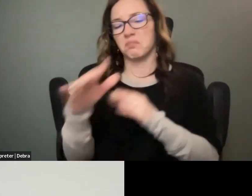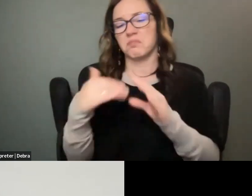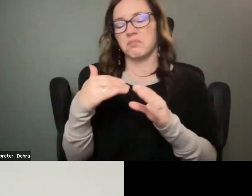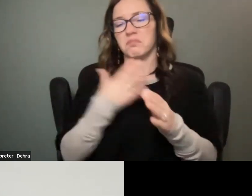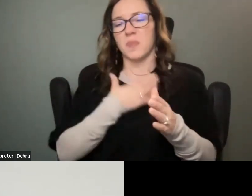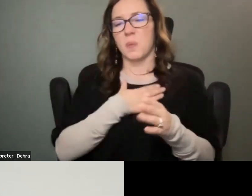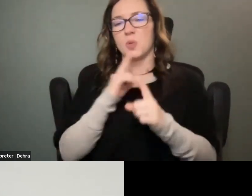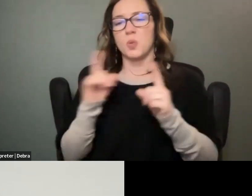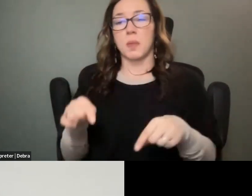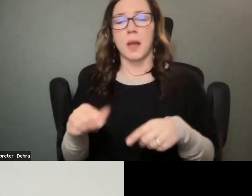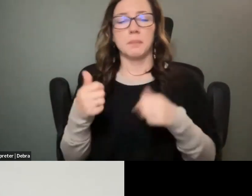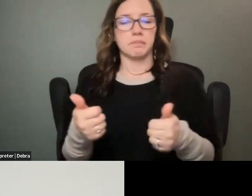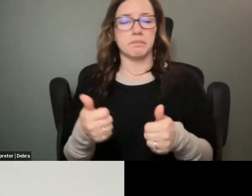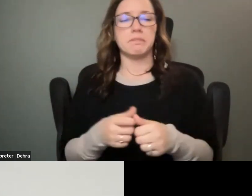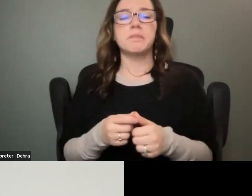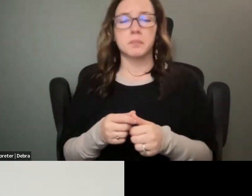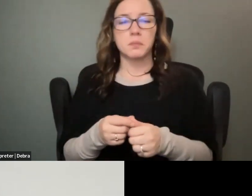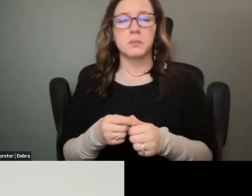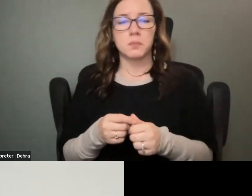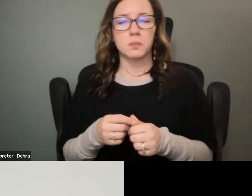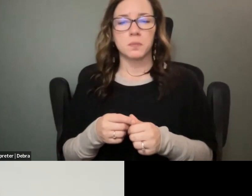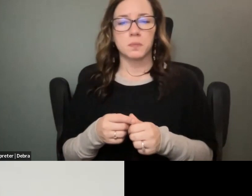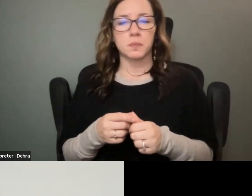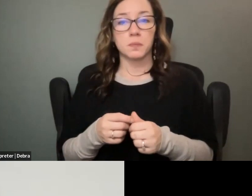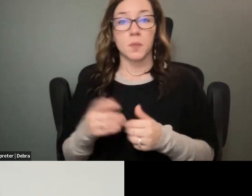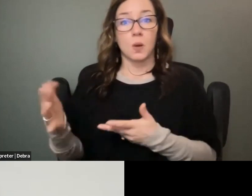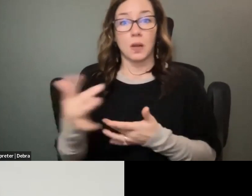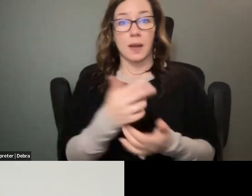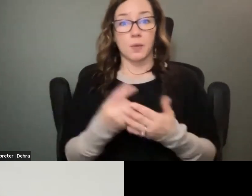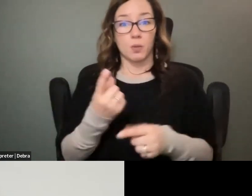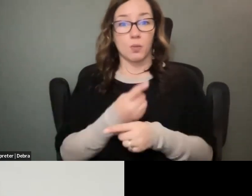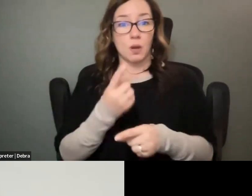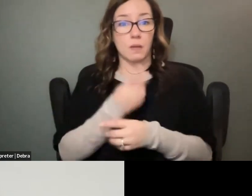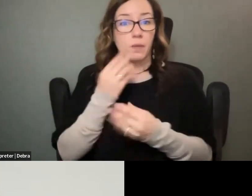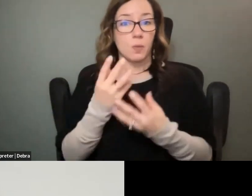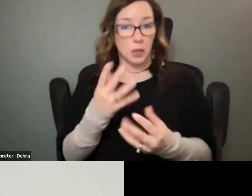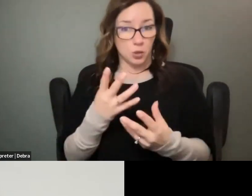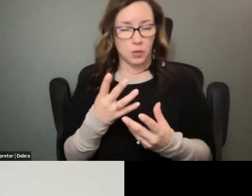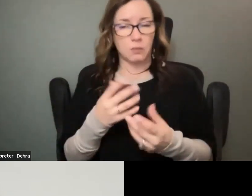uh so I just want to gather the right